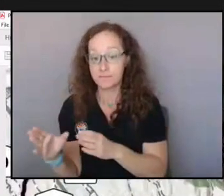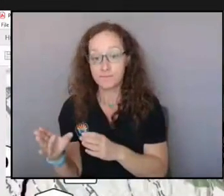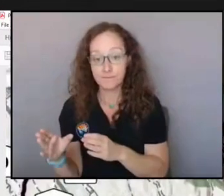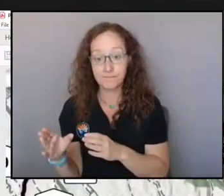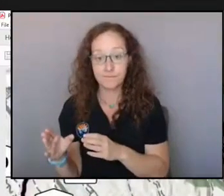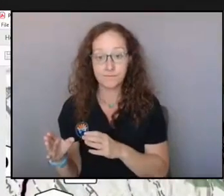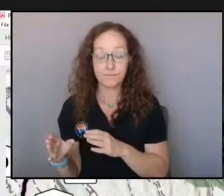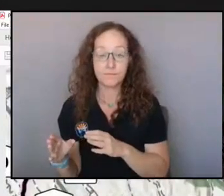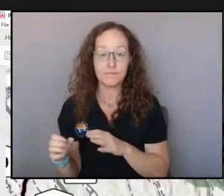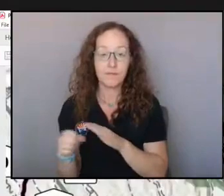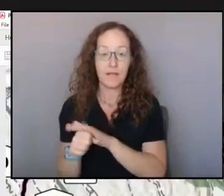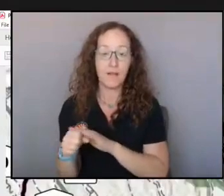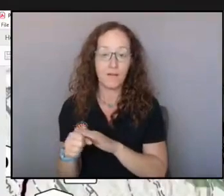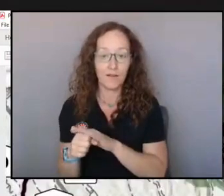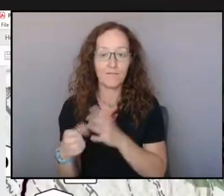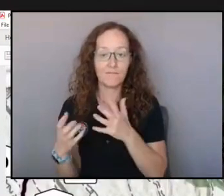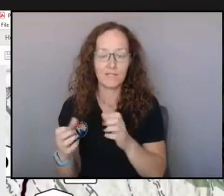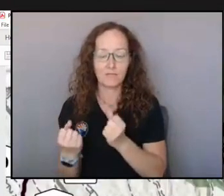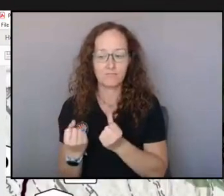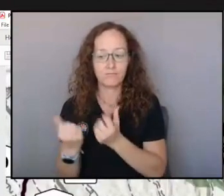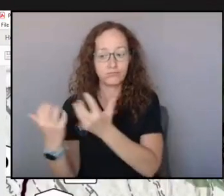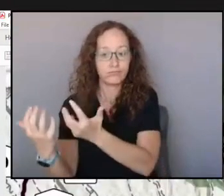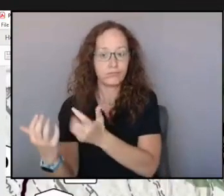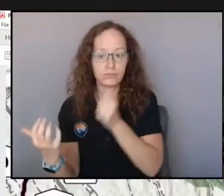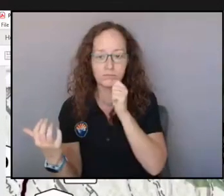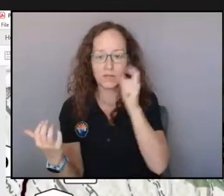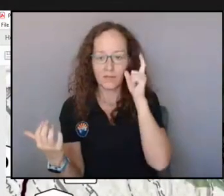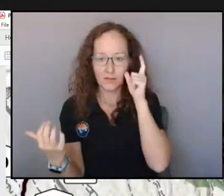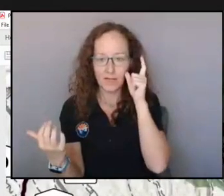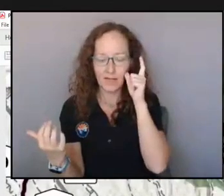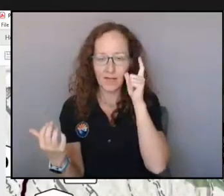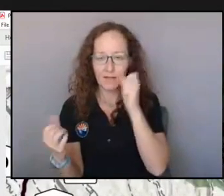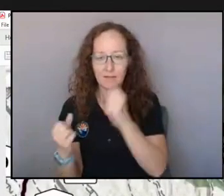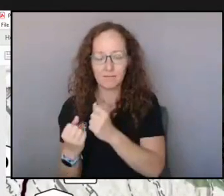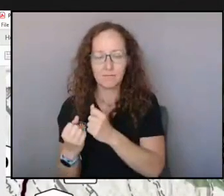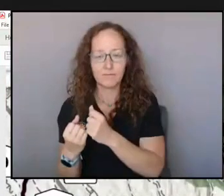YOU HEARD FROM OPERATIONS THAT THEY ARE IN THERE